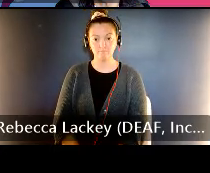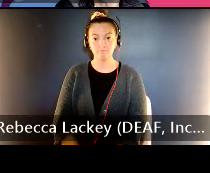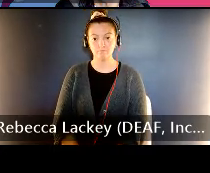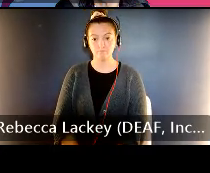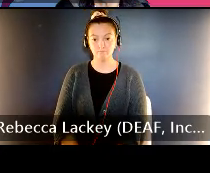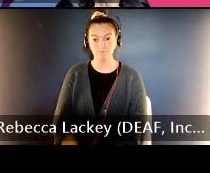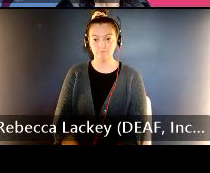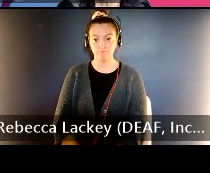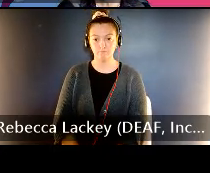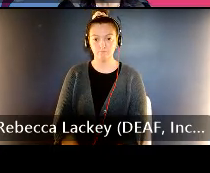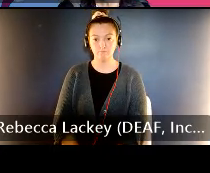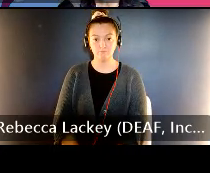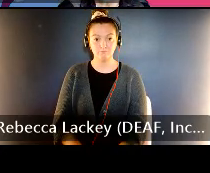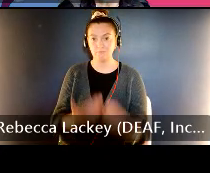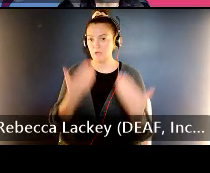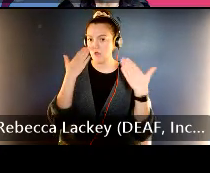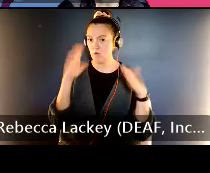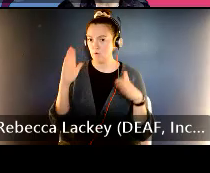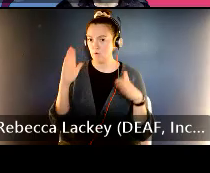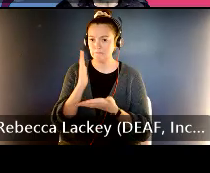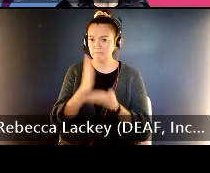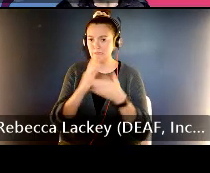I am not sure the stops are the stop signs working now.